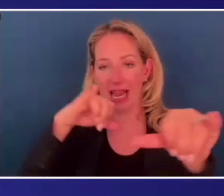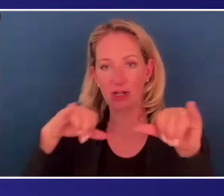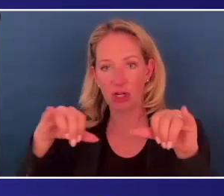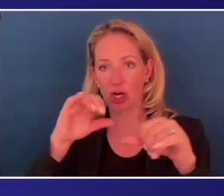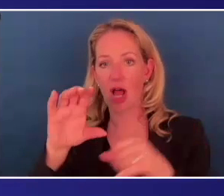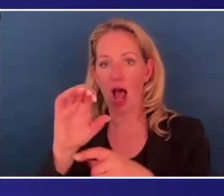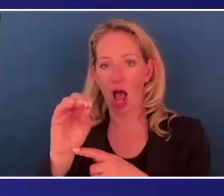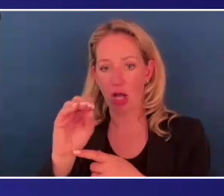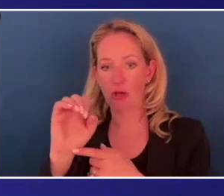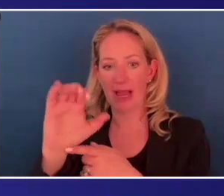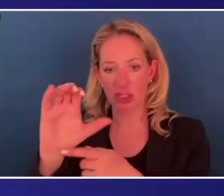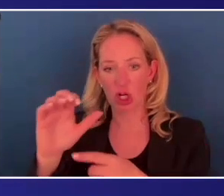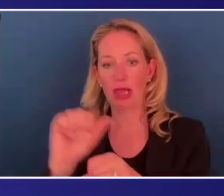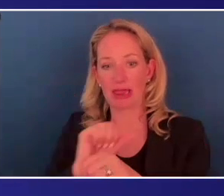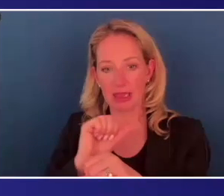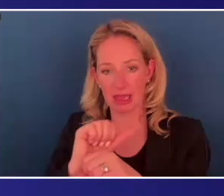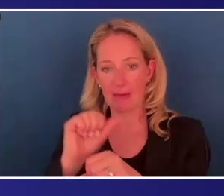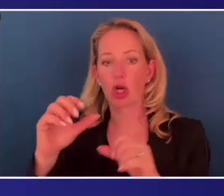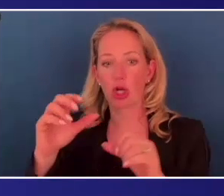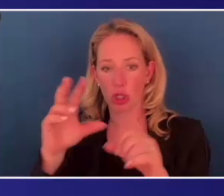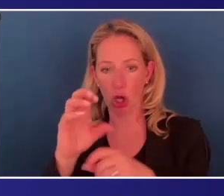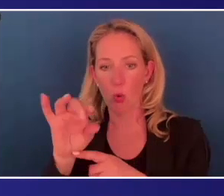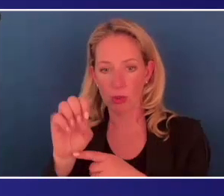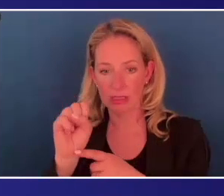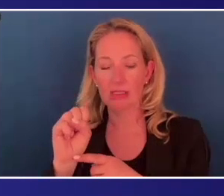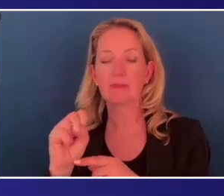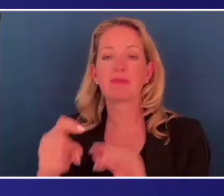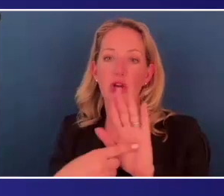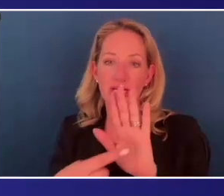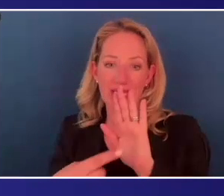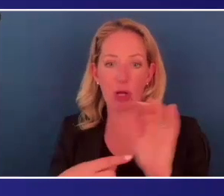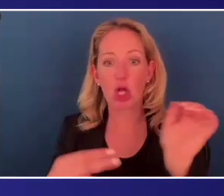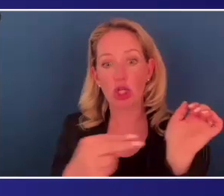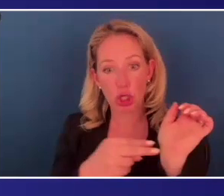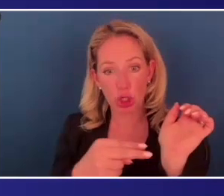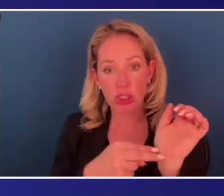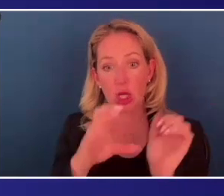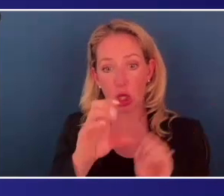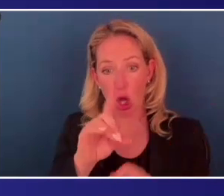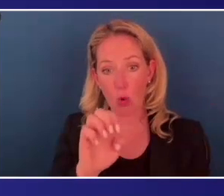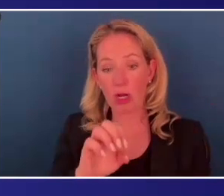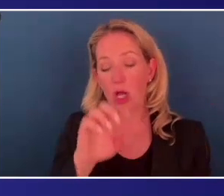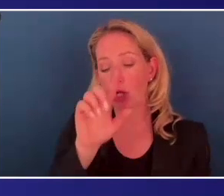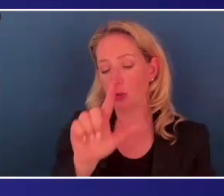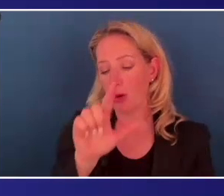And so for example, the code for nurses is 29 1 1 4 1. Anybody with a job with that with that classification code could then be eligible and that would that would help.